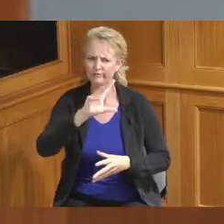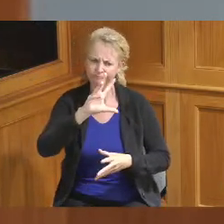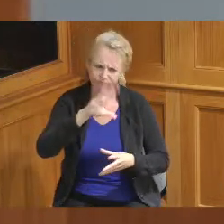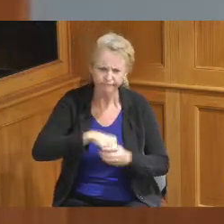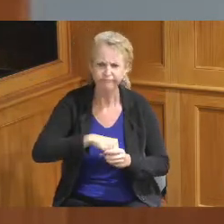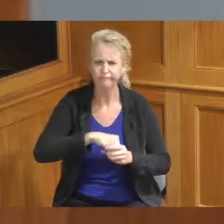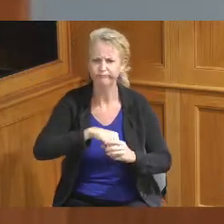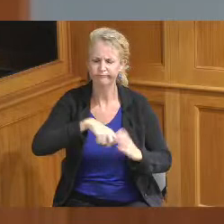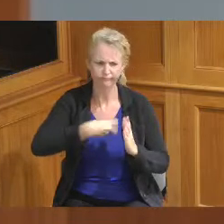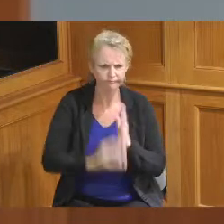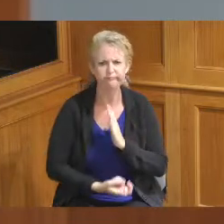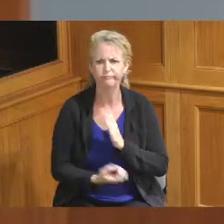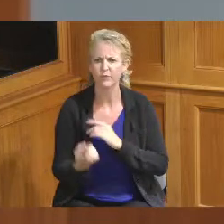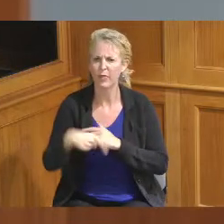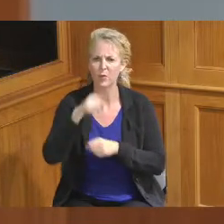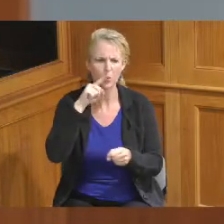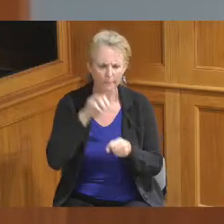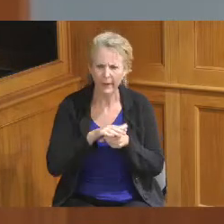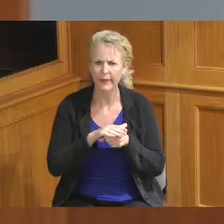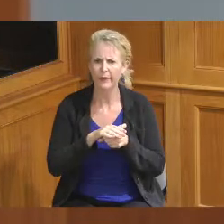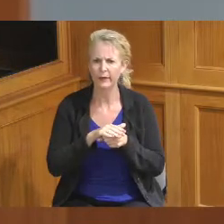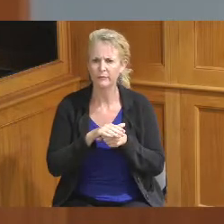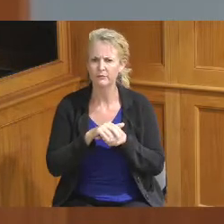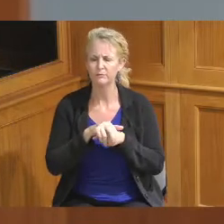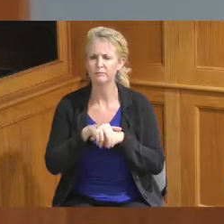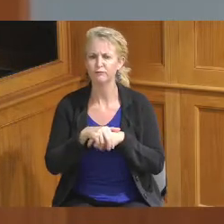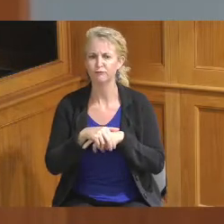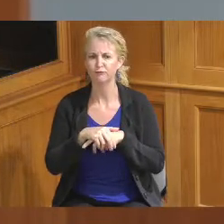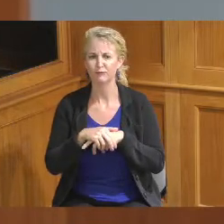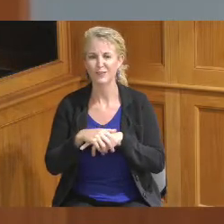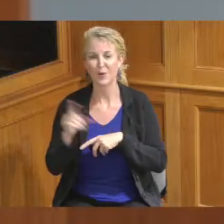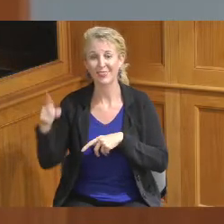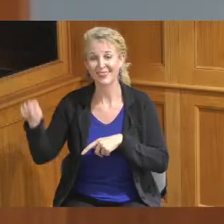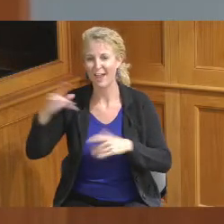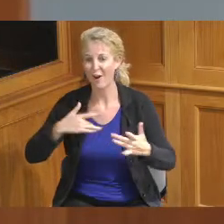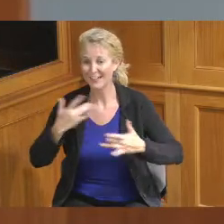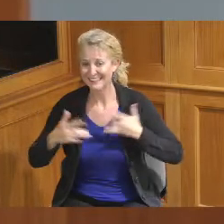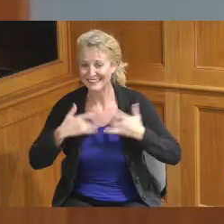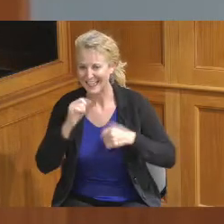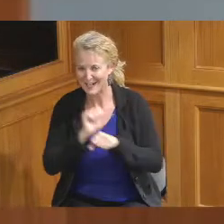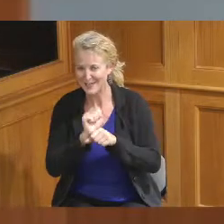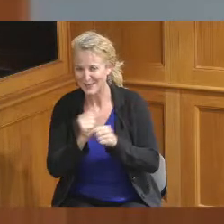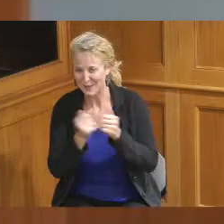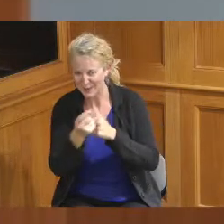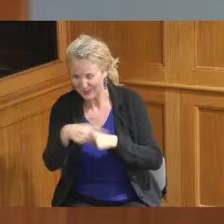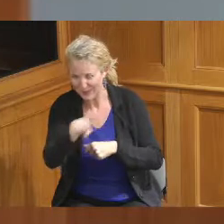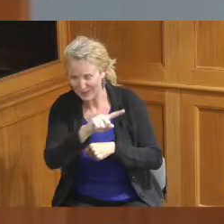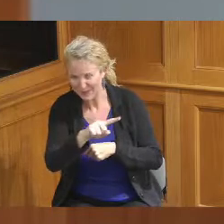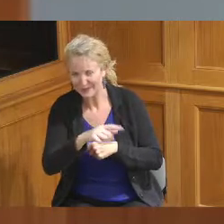you know the Administration so they're eager to work with you on getting federal funds awesome